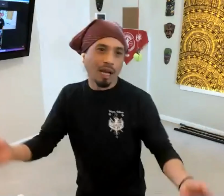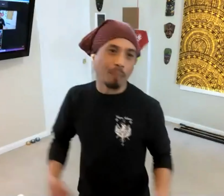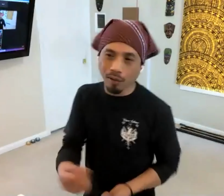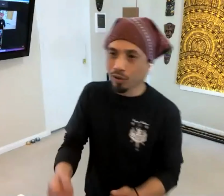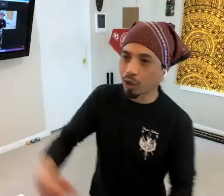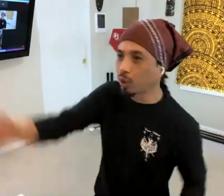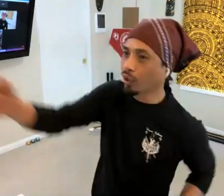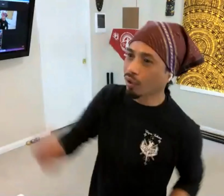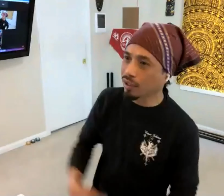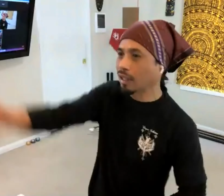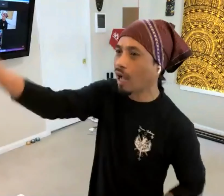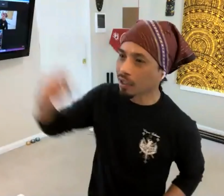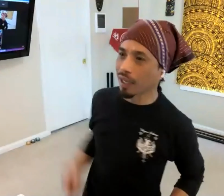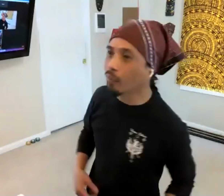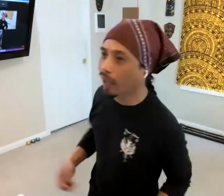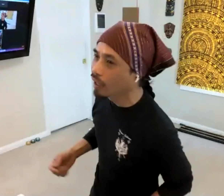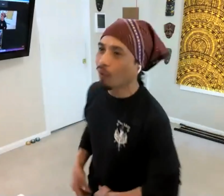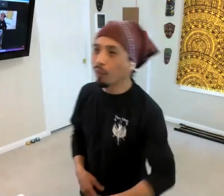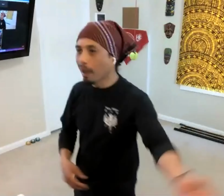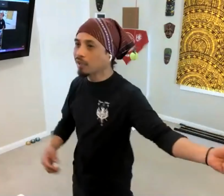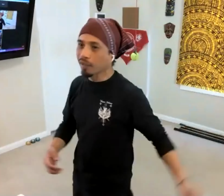MY FRIEND WAS 17, I WAS 20 YEARS OLD.